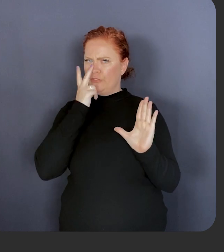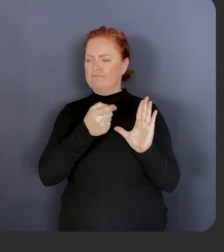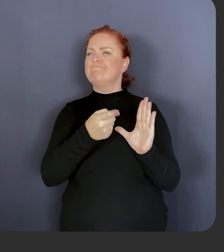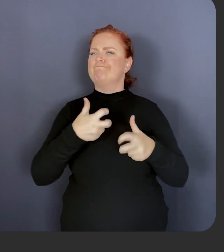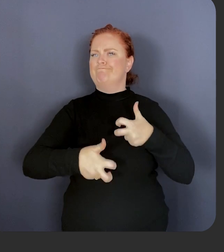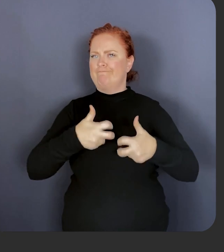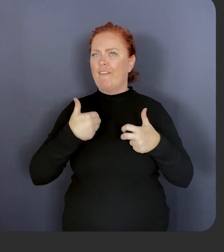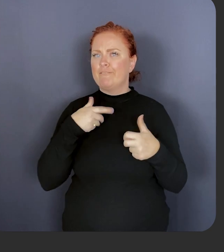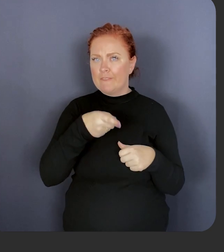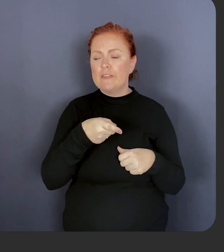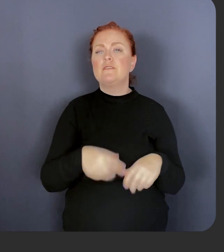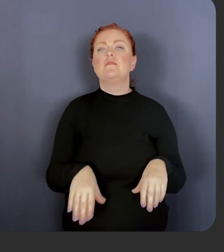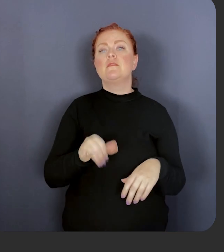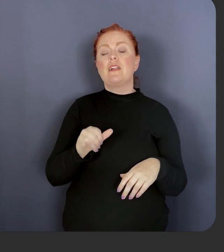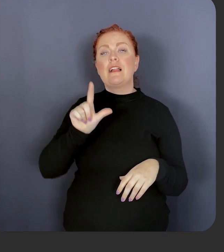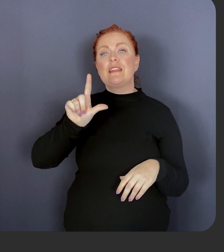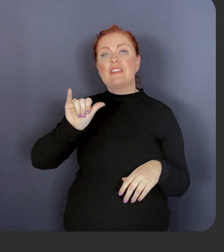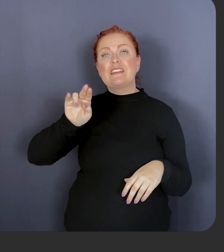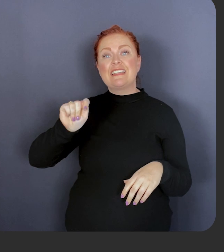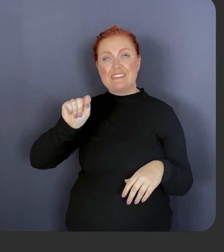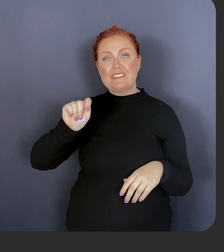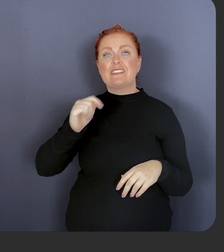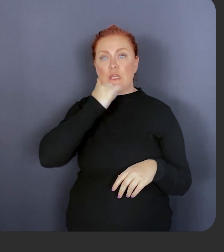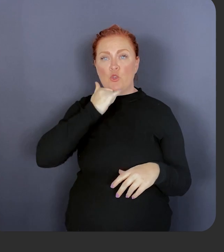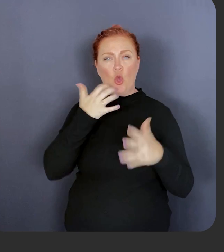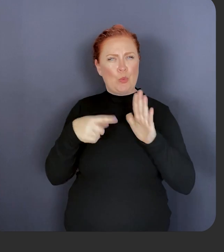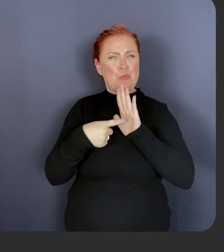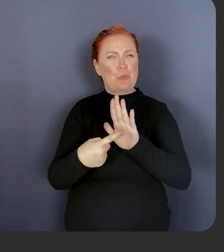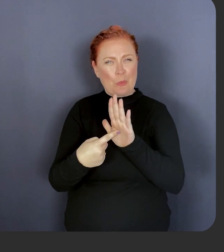So this is what was being thrown by that lint error earlier is